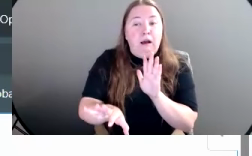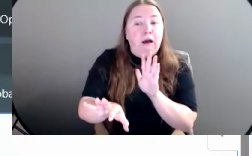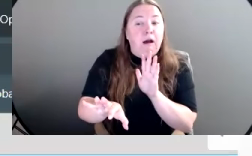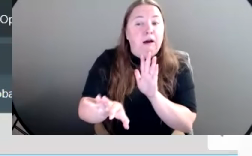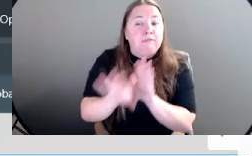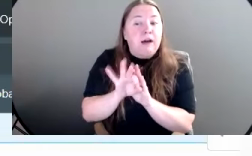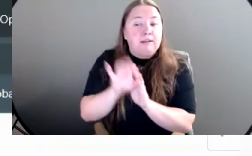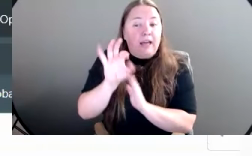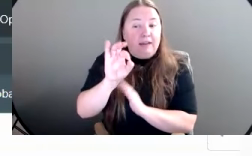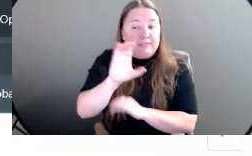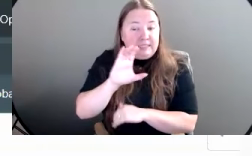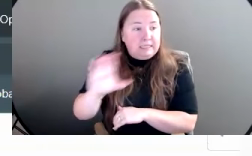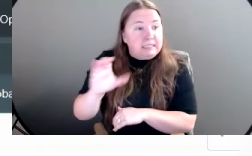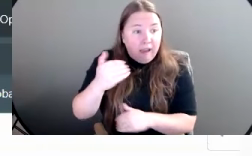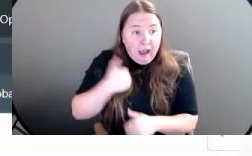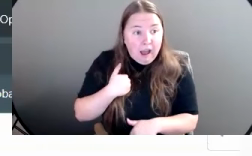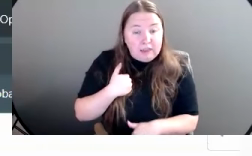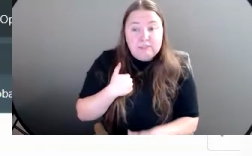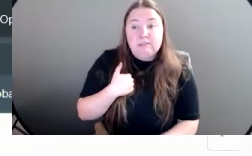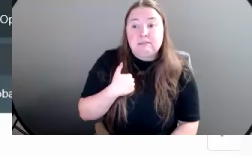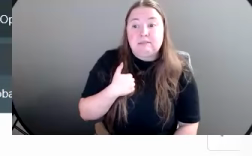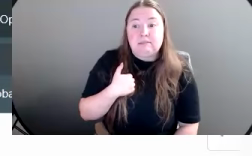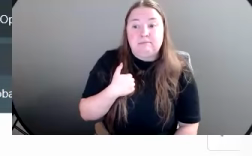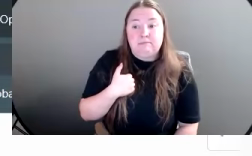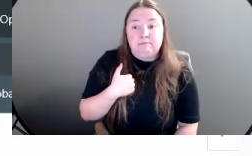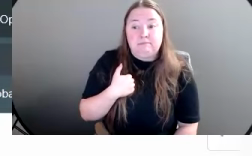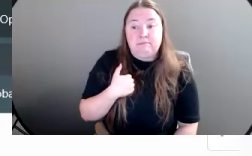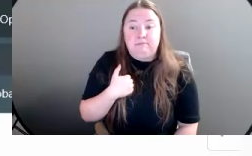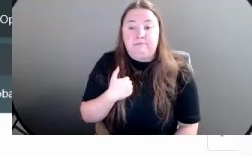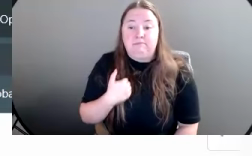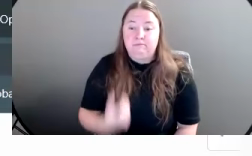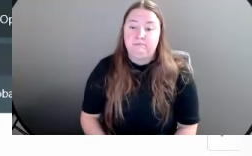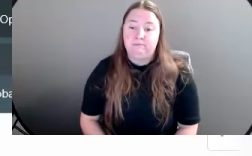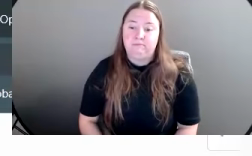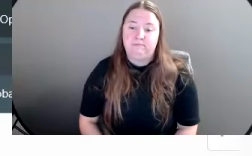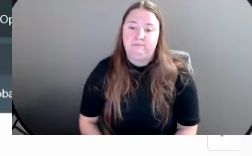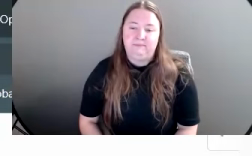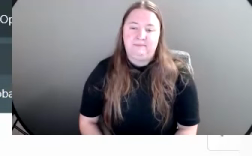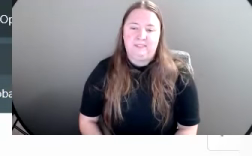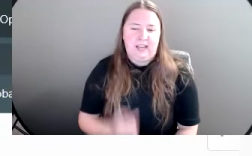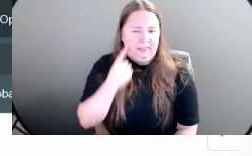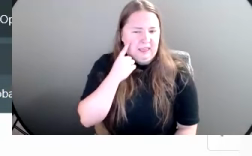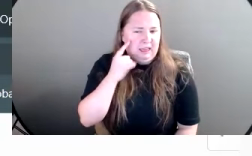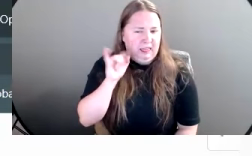and see, if we have an actual. Yeah, I think that's us.